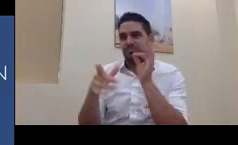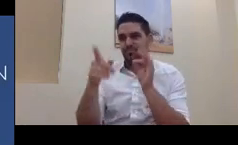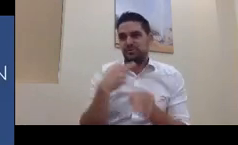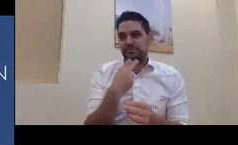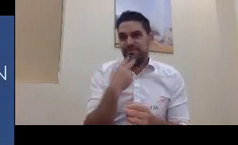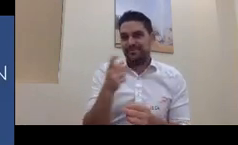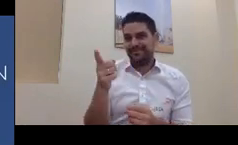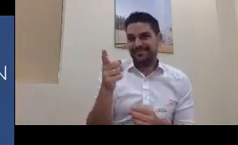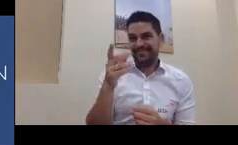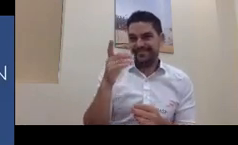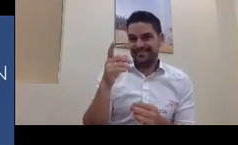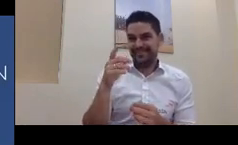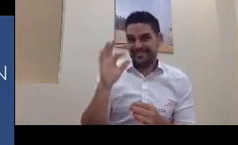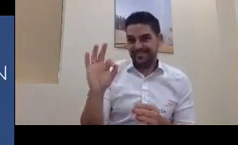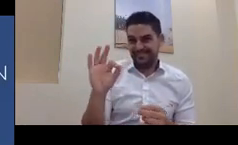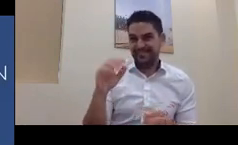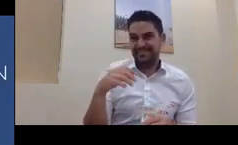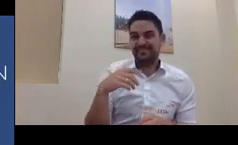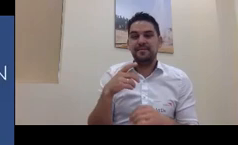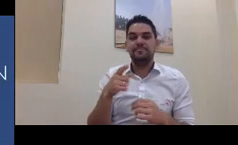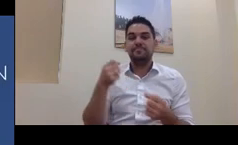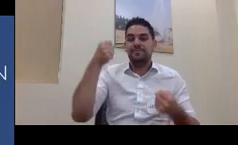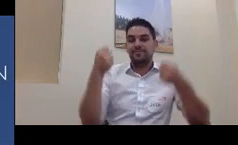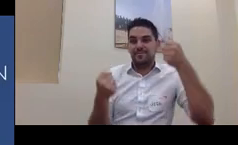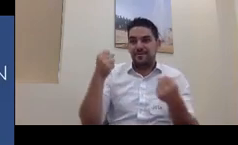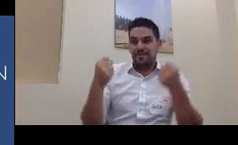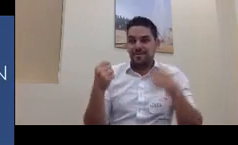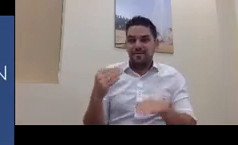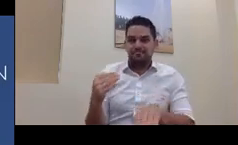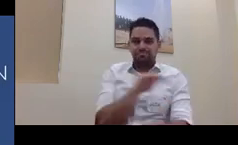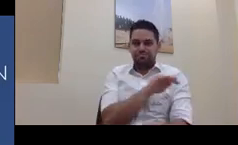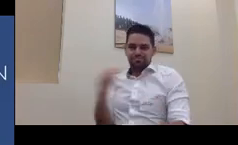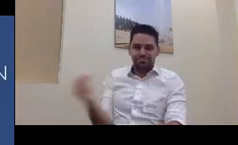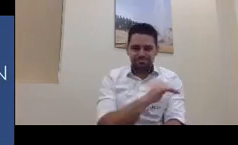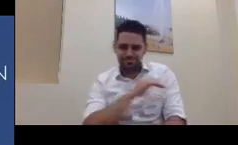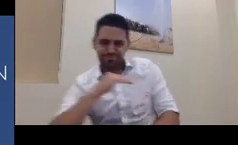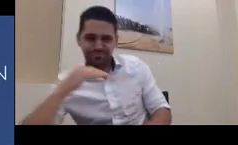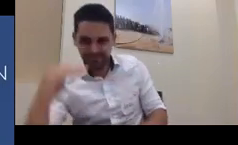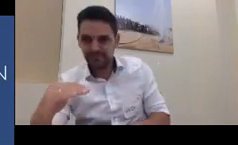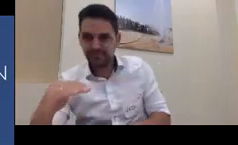So, now the interpreter is gonna voice that. Driving in our car, oh my gosh, it was swerving,